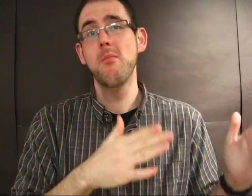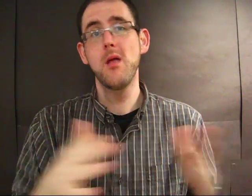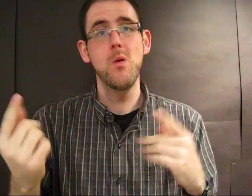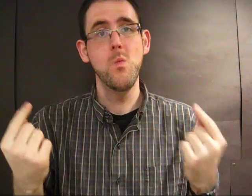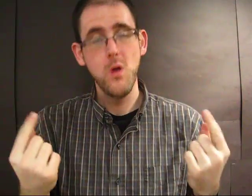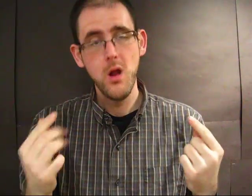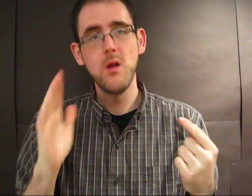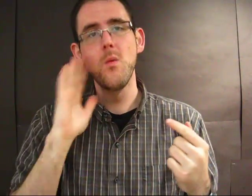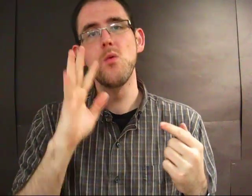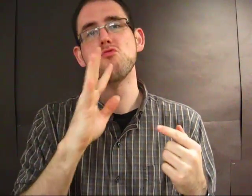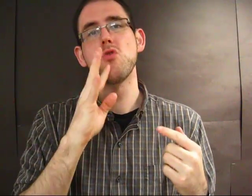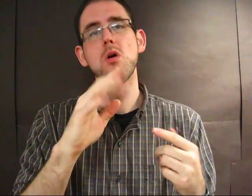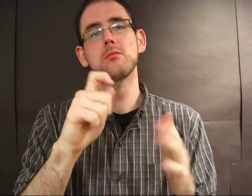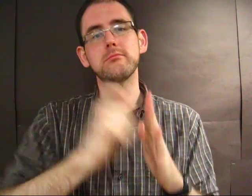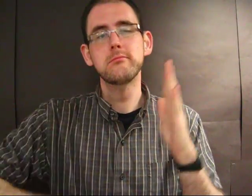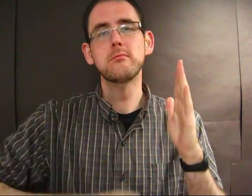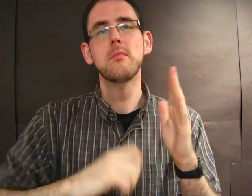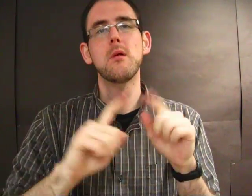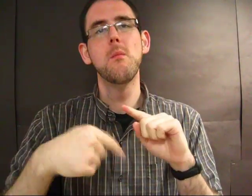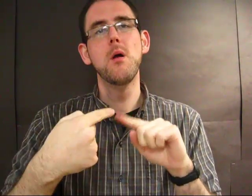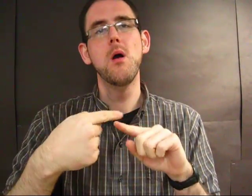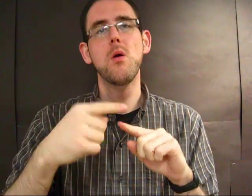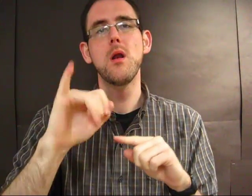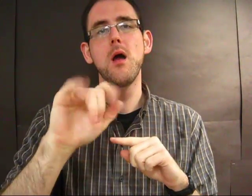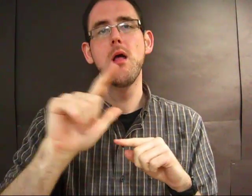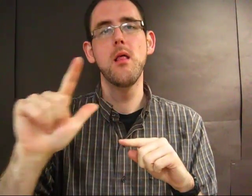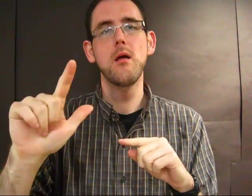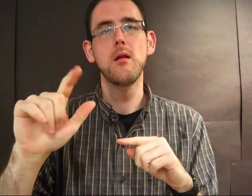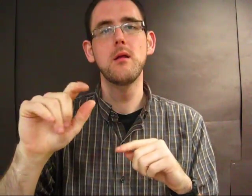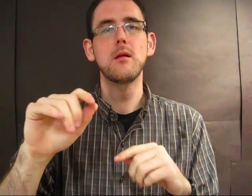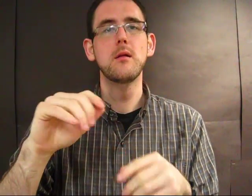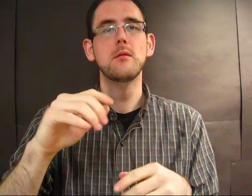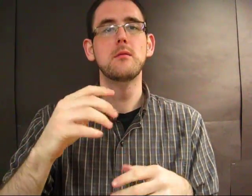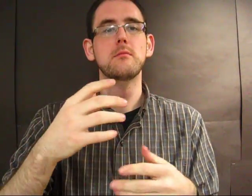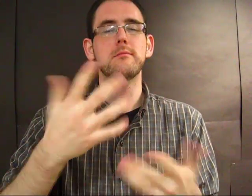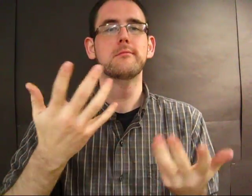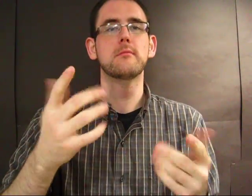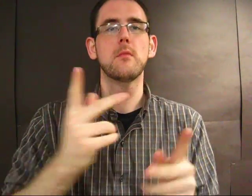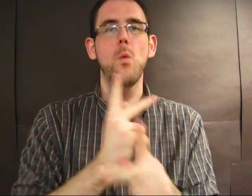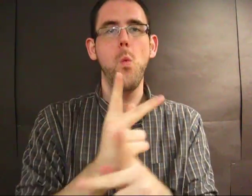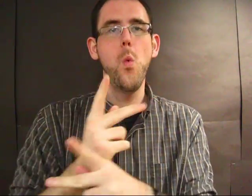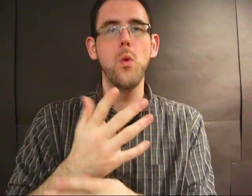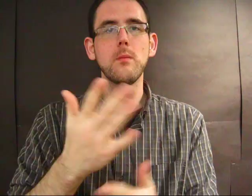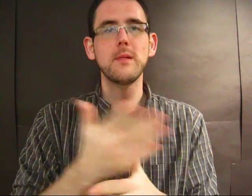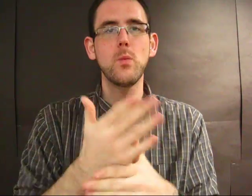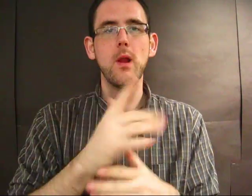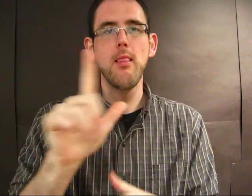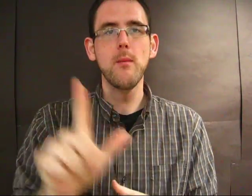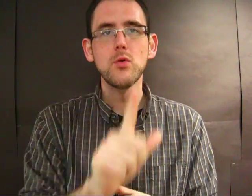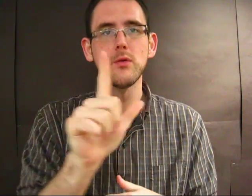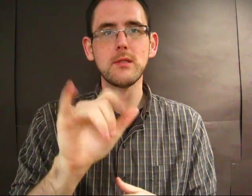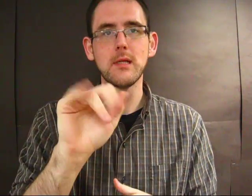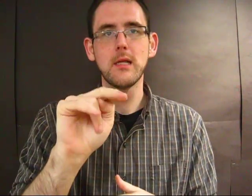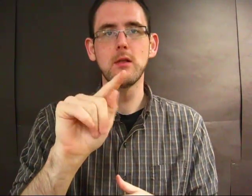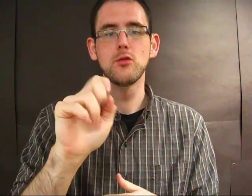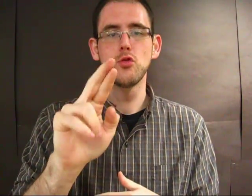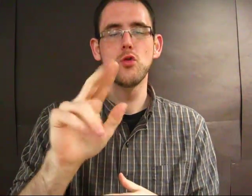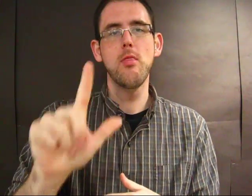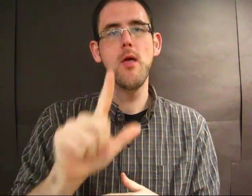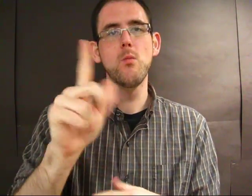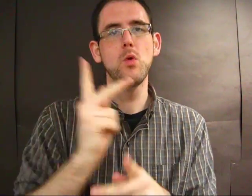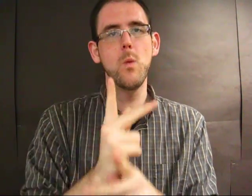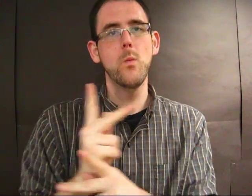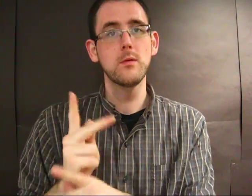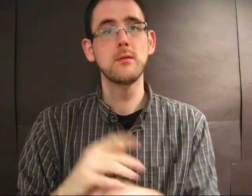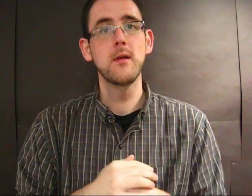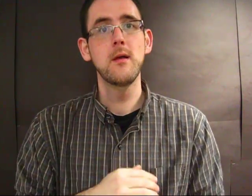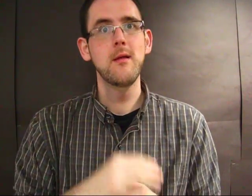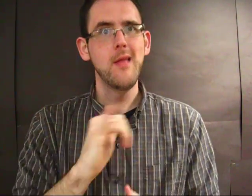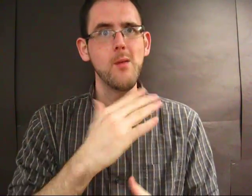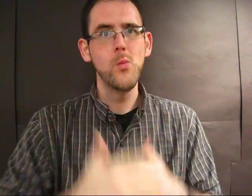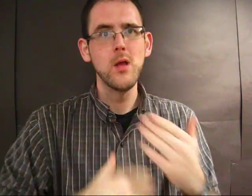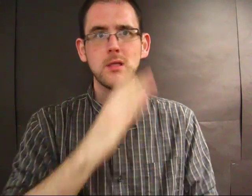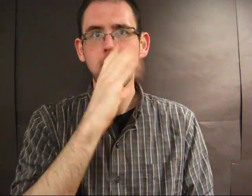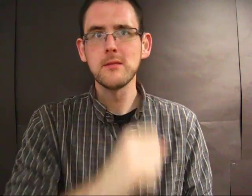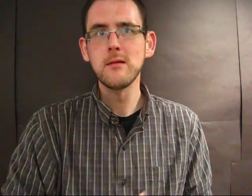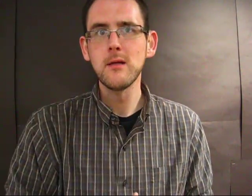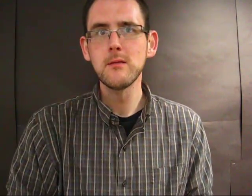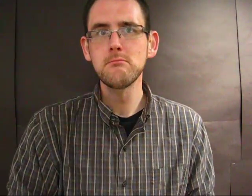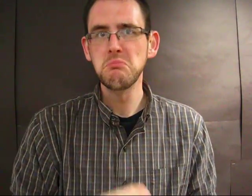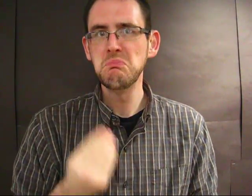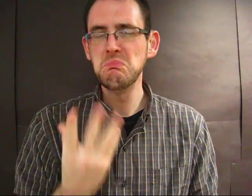Next week, I'll write something about inter-library loans. The process is fascinating!